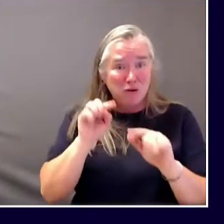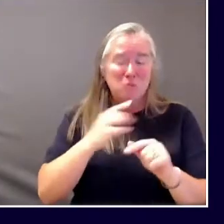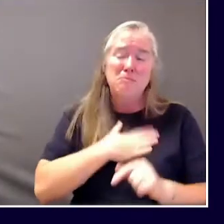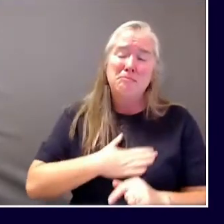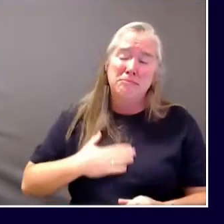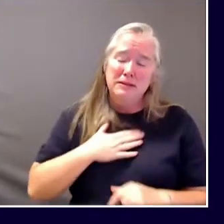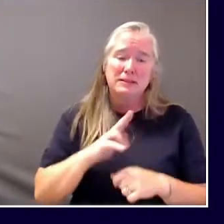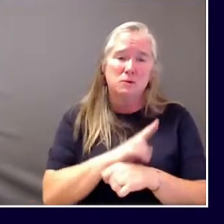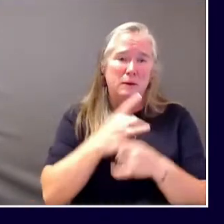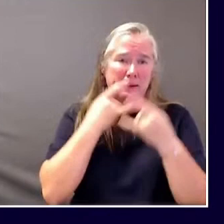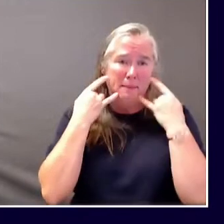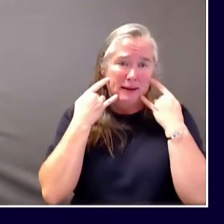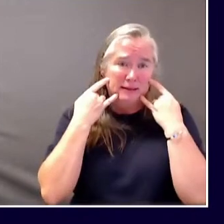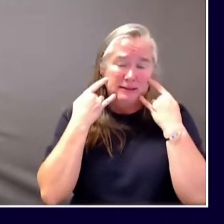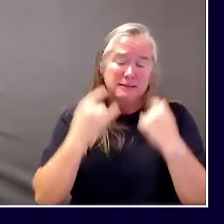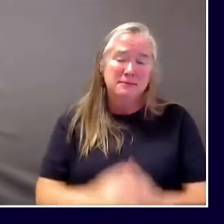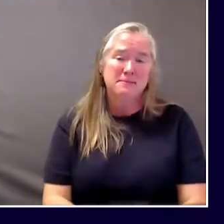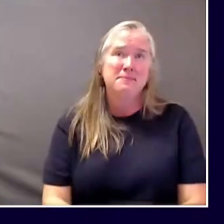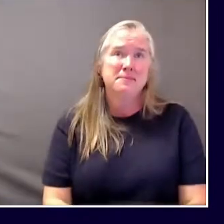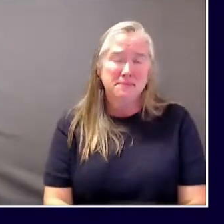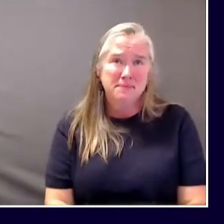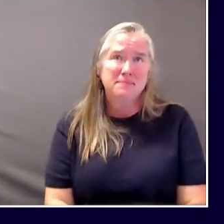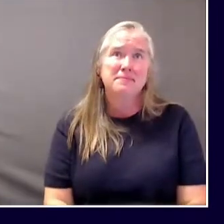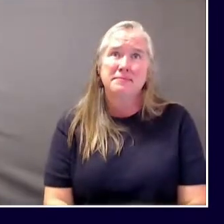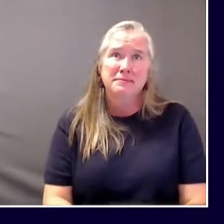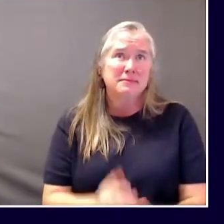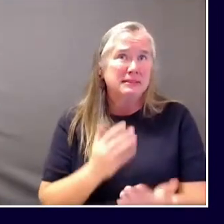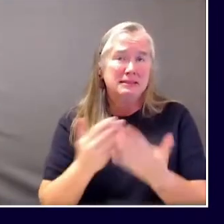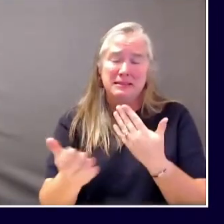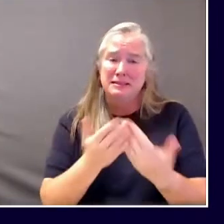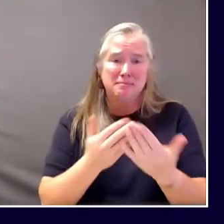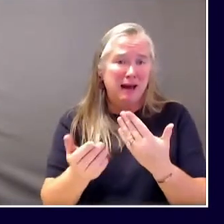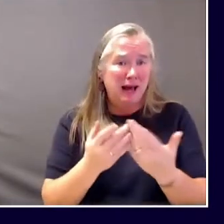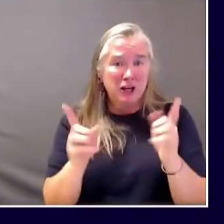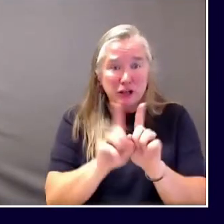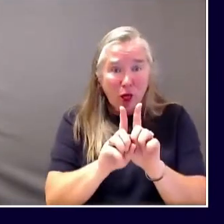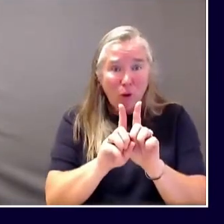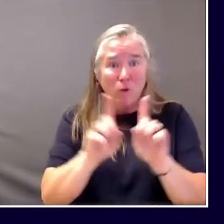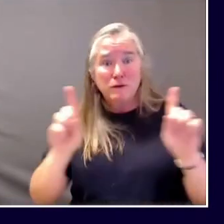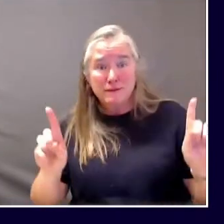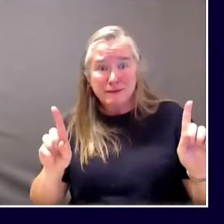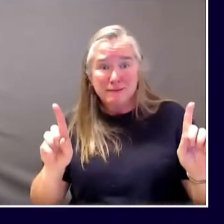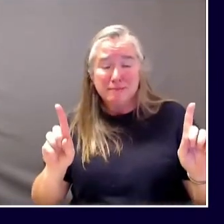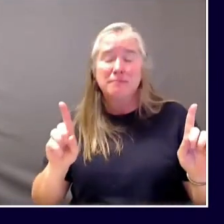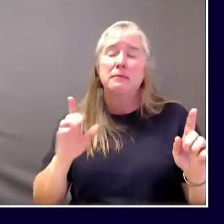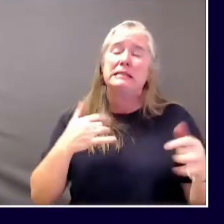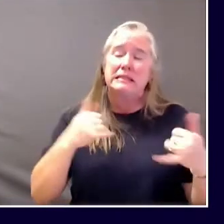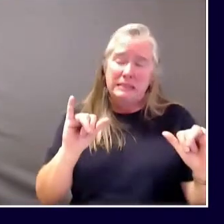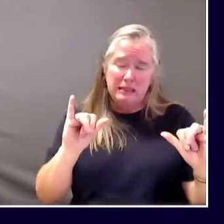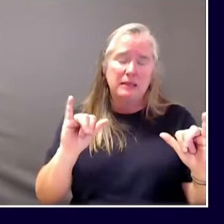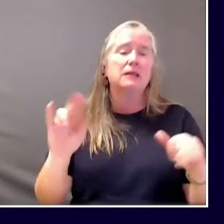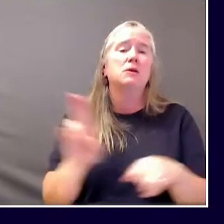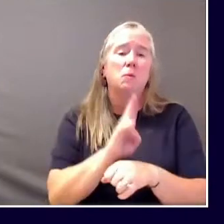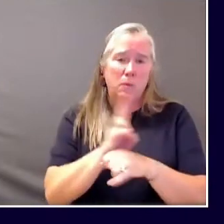if you're six feet apart she's taking the precautions that we've been talking about